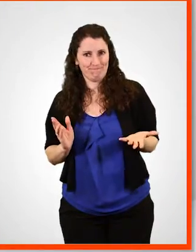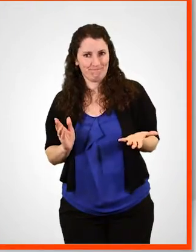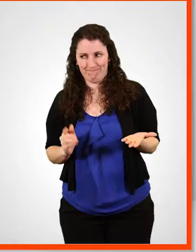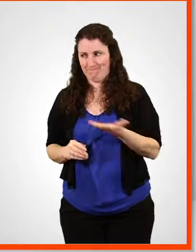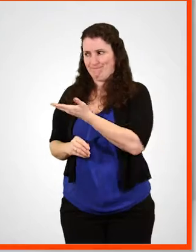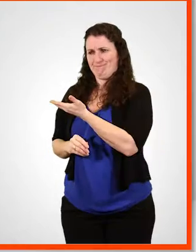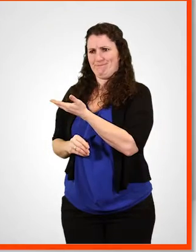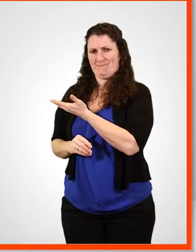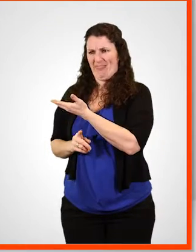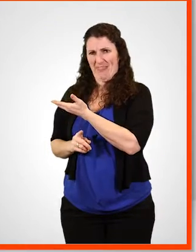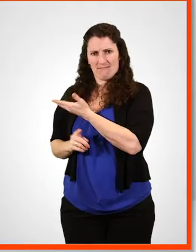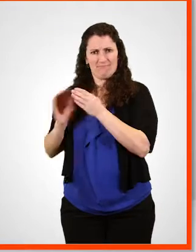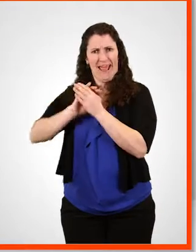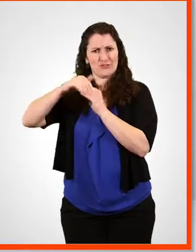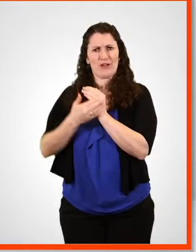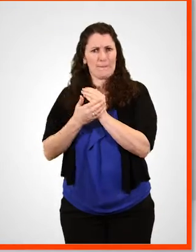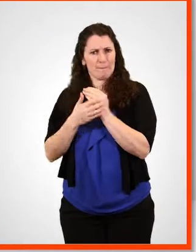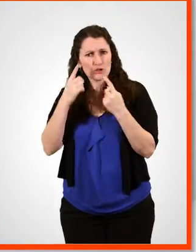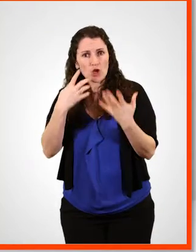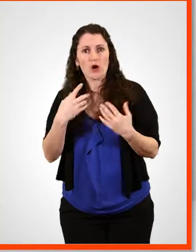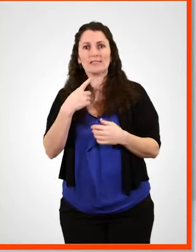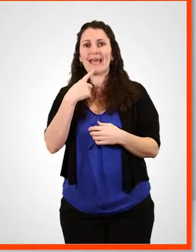that gives us any information about M,